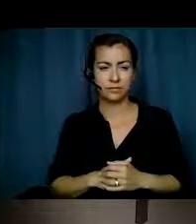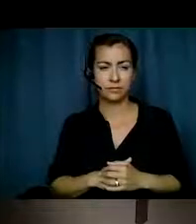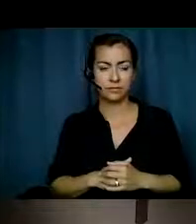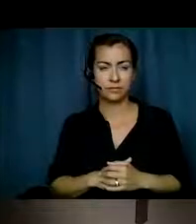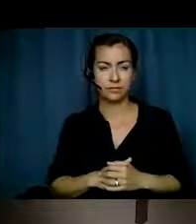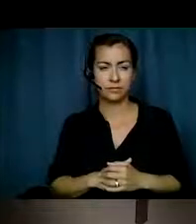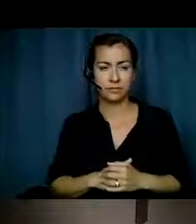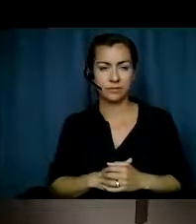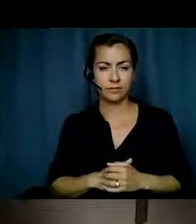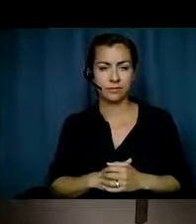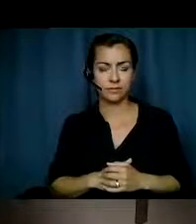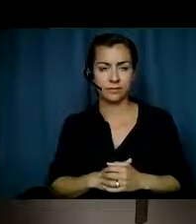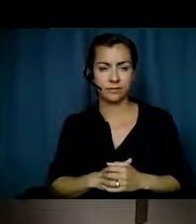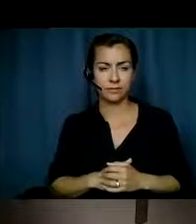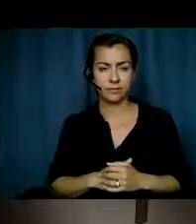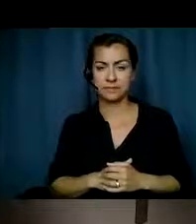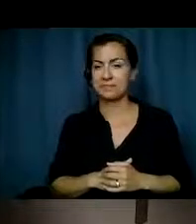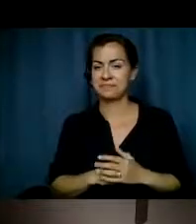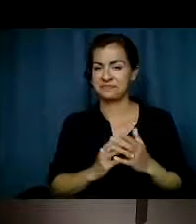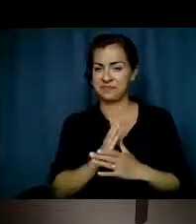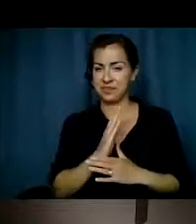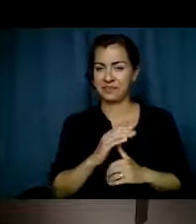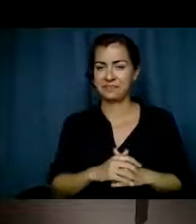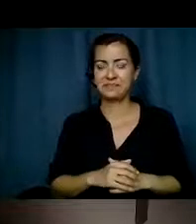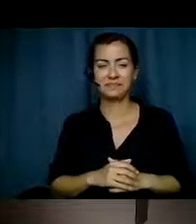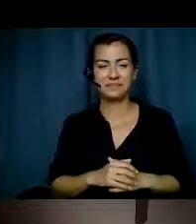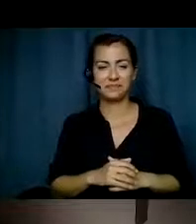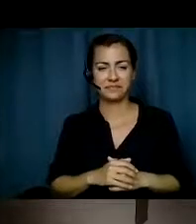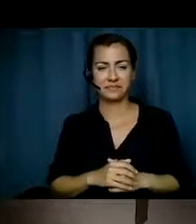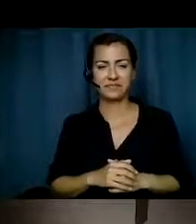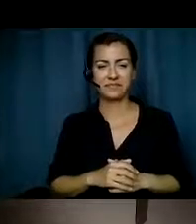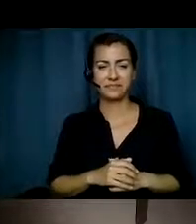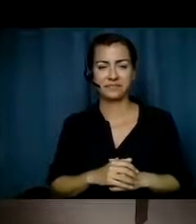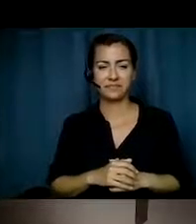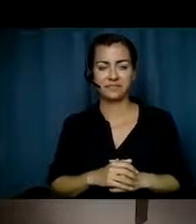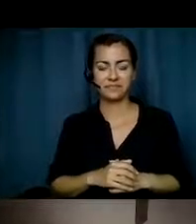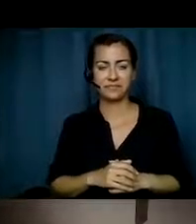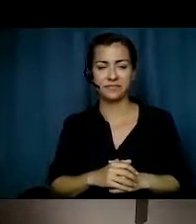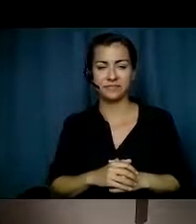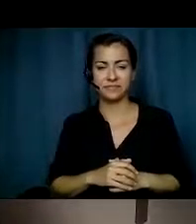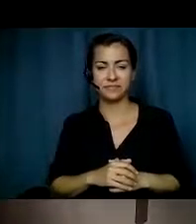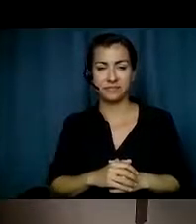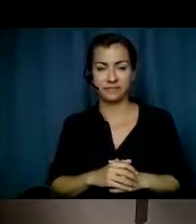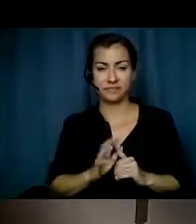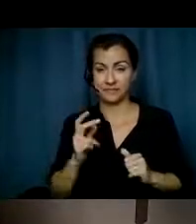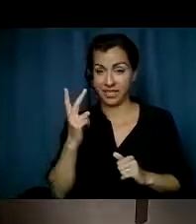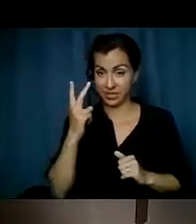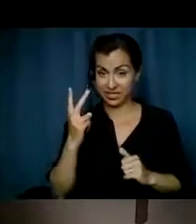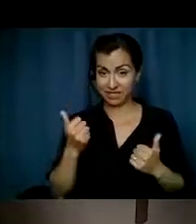the, for the people that they want to see in office.